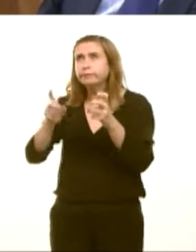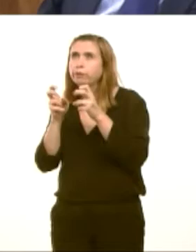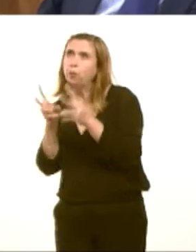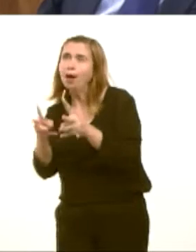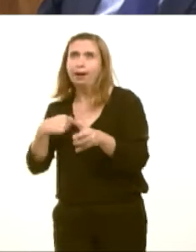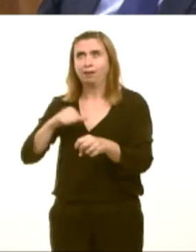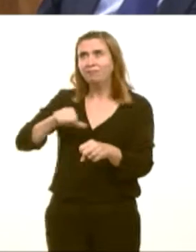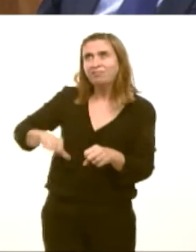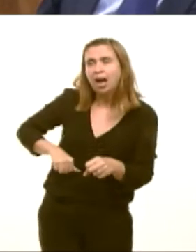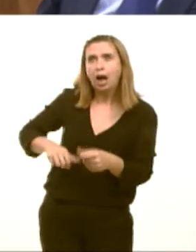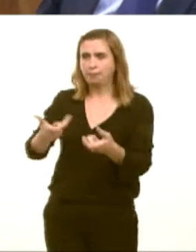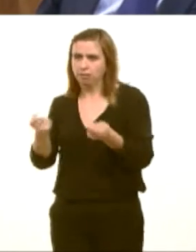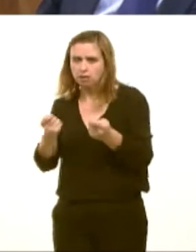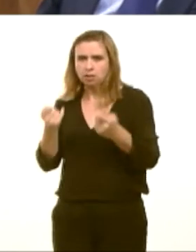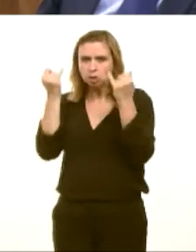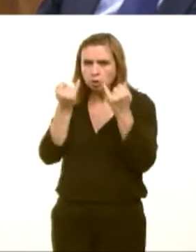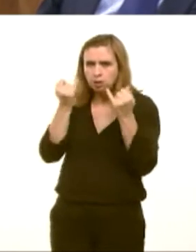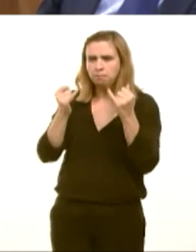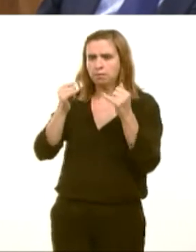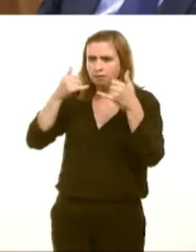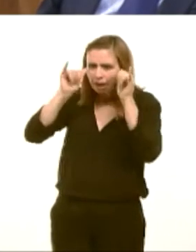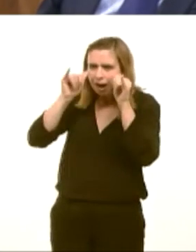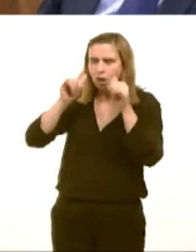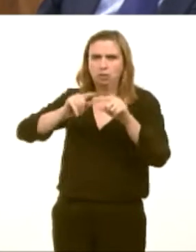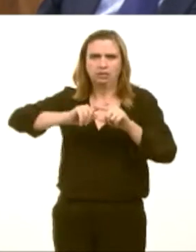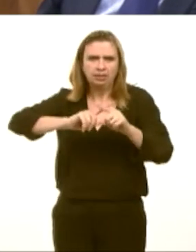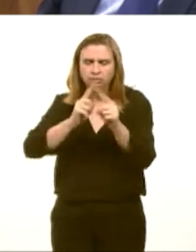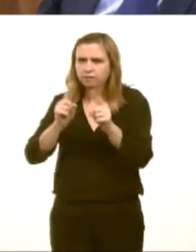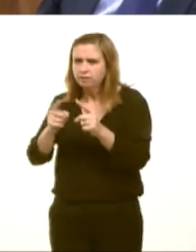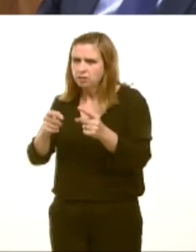their animals, looking at particular breeds, looking at particular fat content, particularly